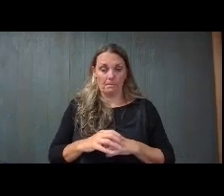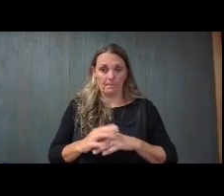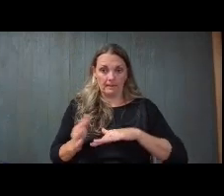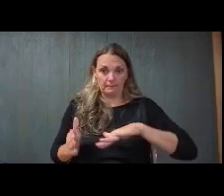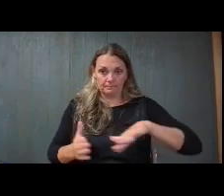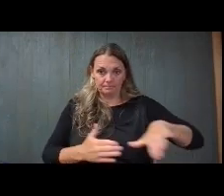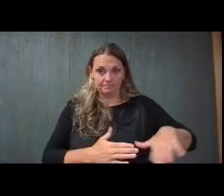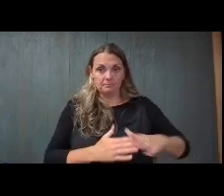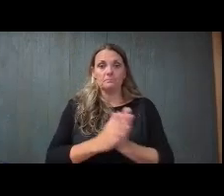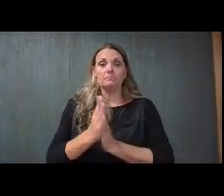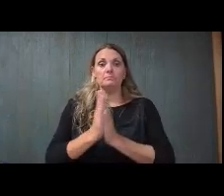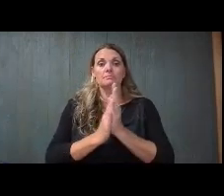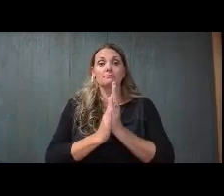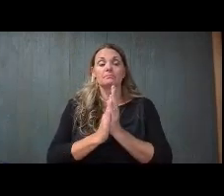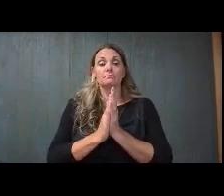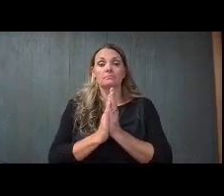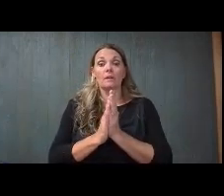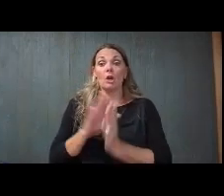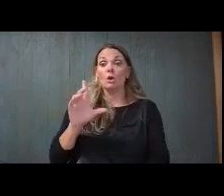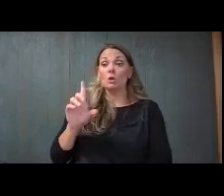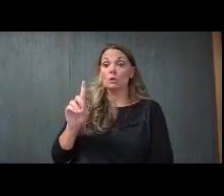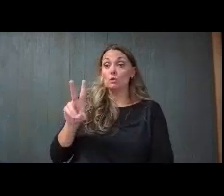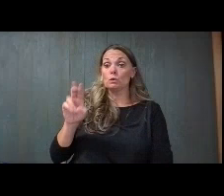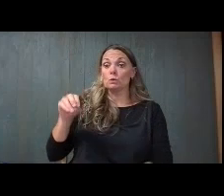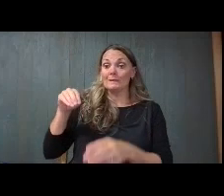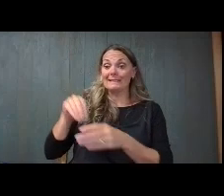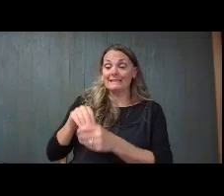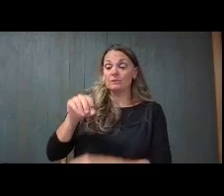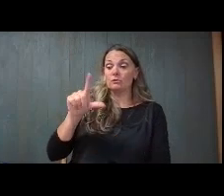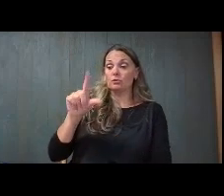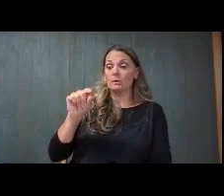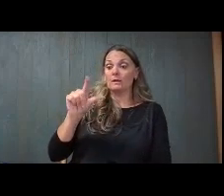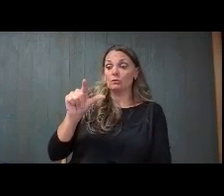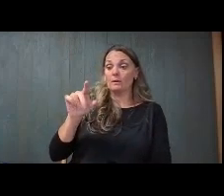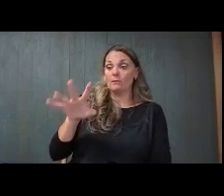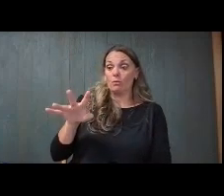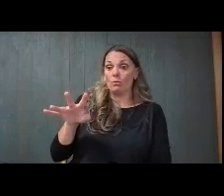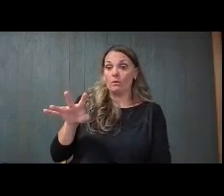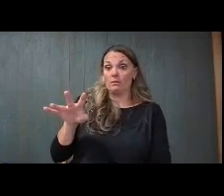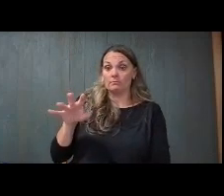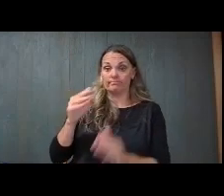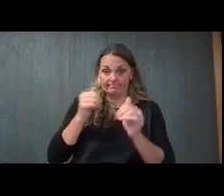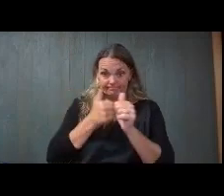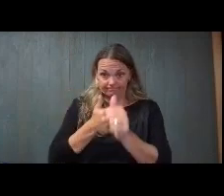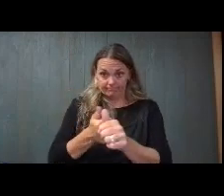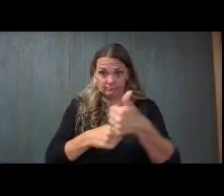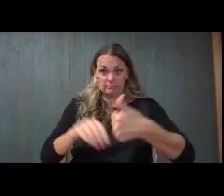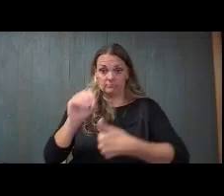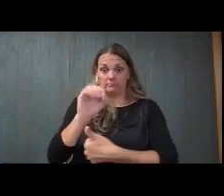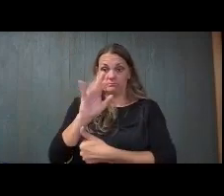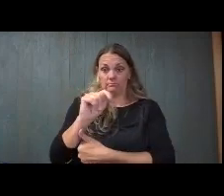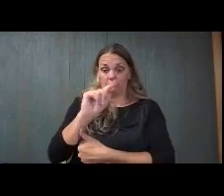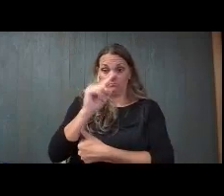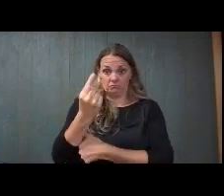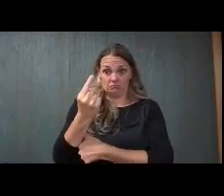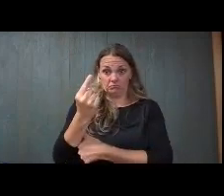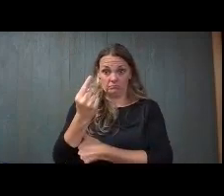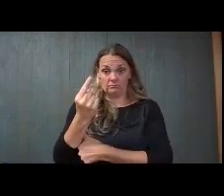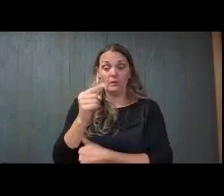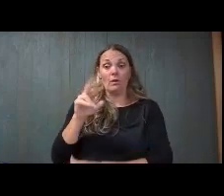The action items due in 2024 are as follows October 1st issue of RFP.